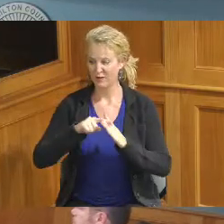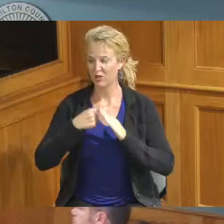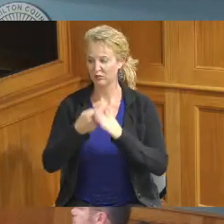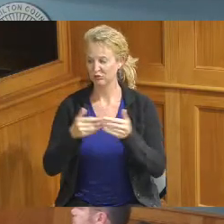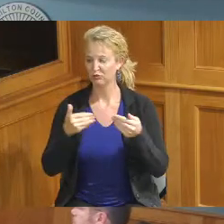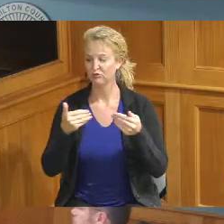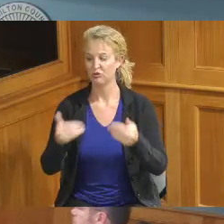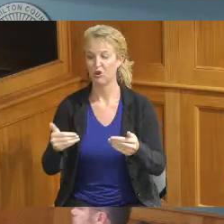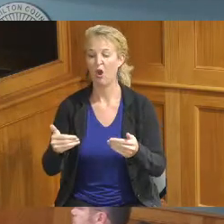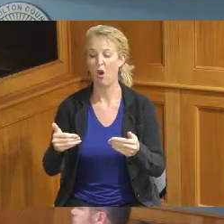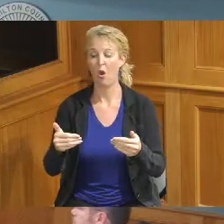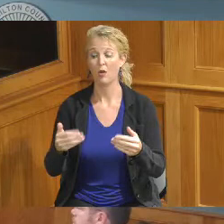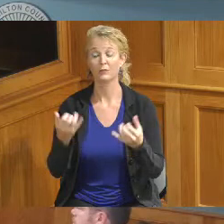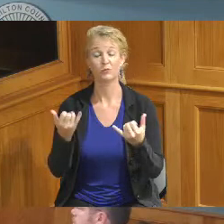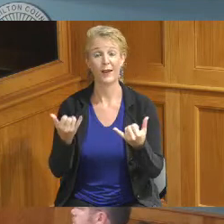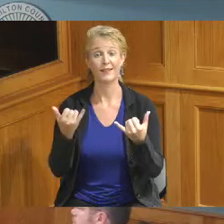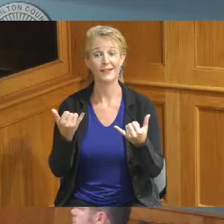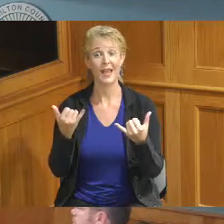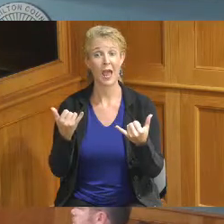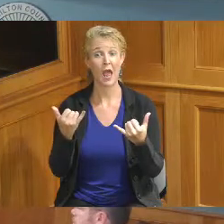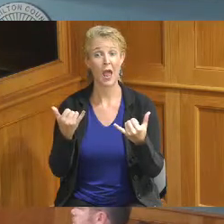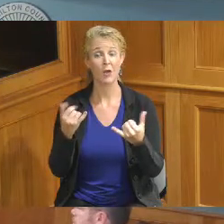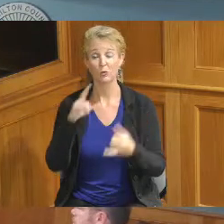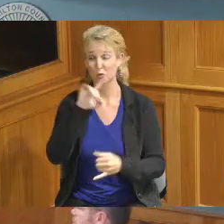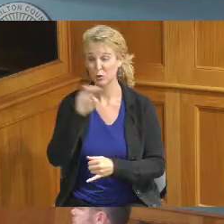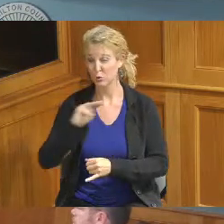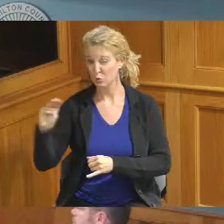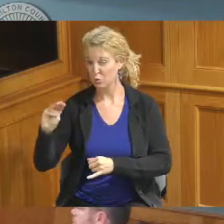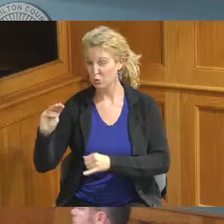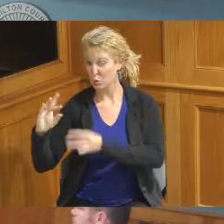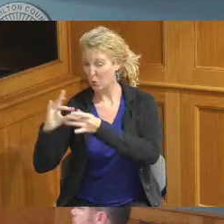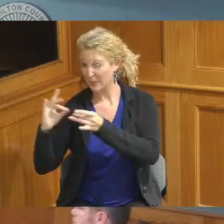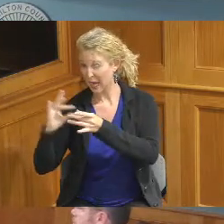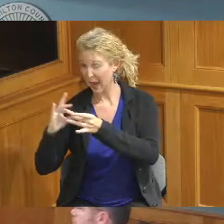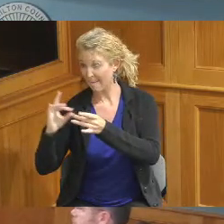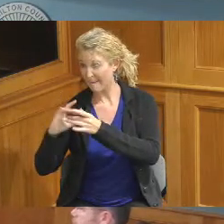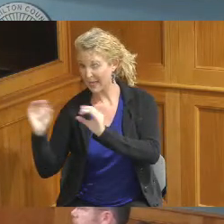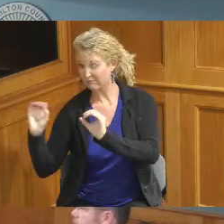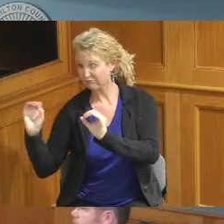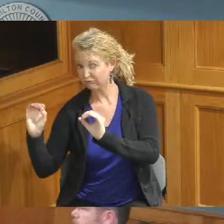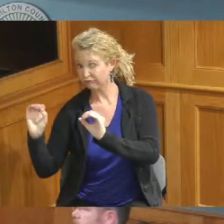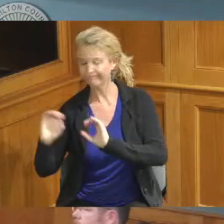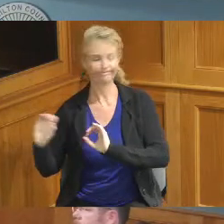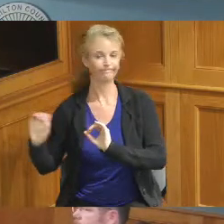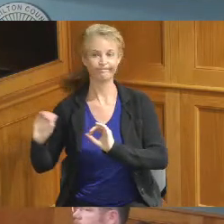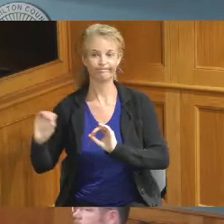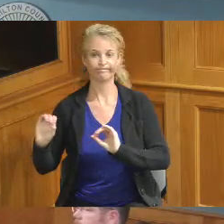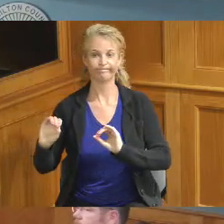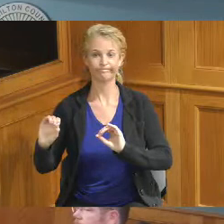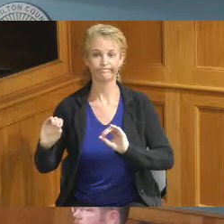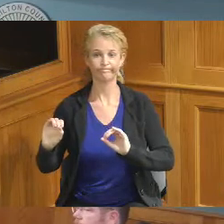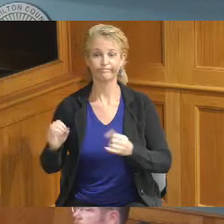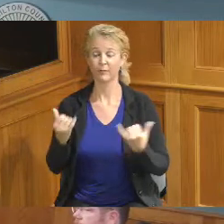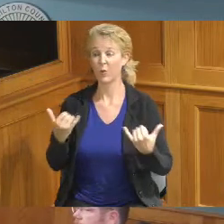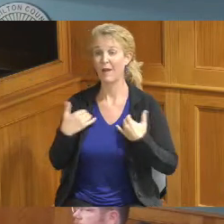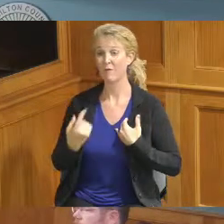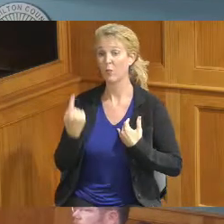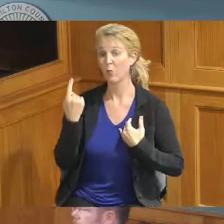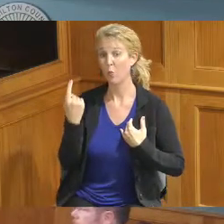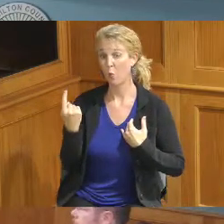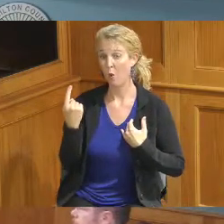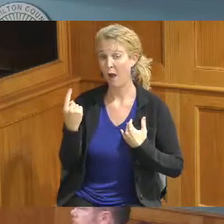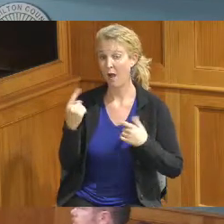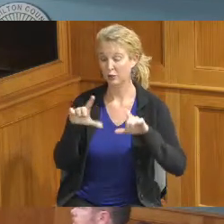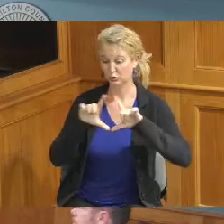we'll open it up is anyone on Zoom public comments no com no one on Zoom we do have one card Nick